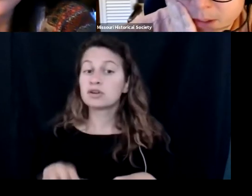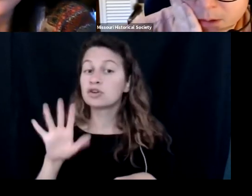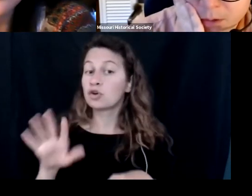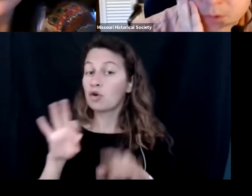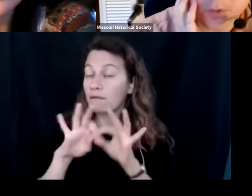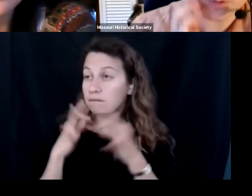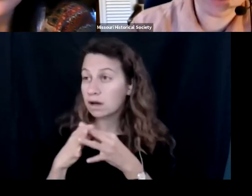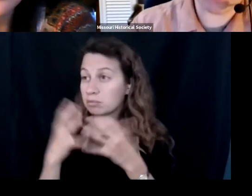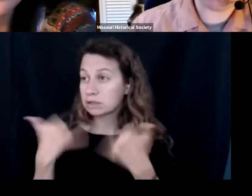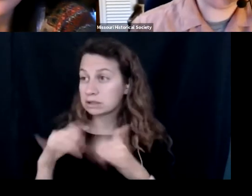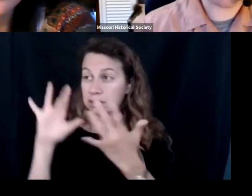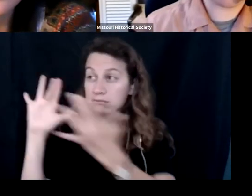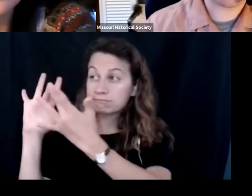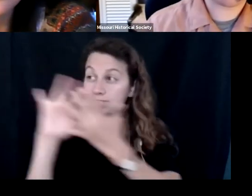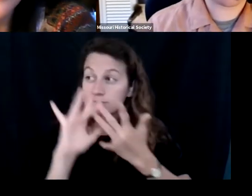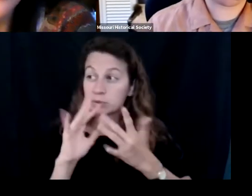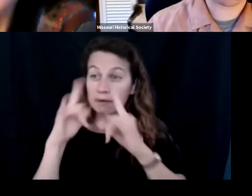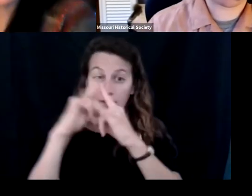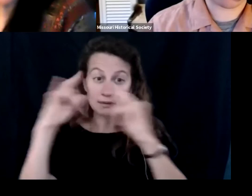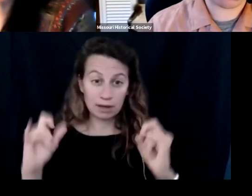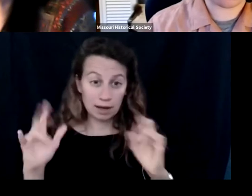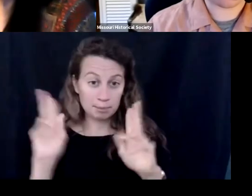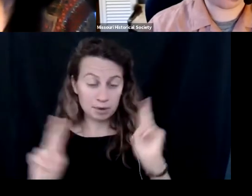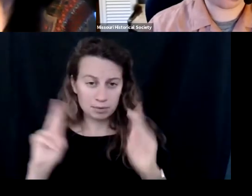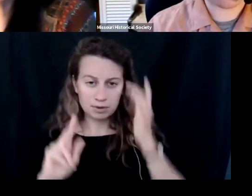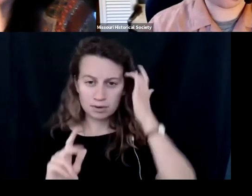share some of his stories. So here in there, I've been able to